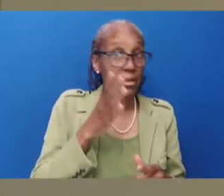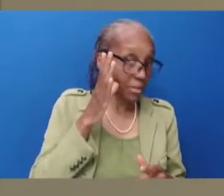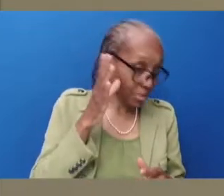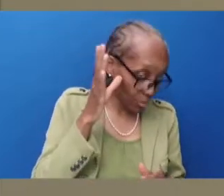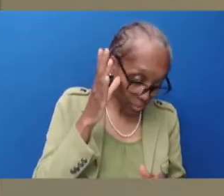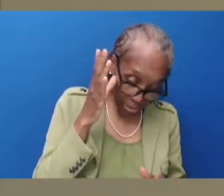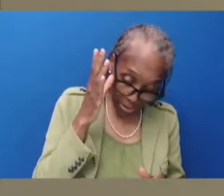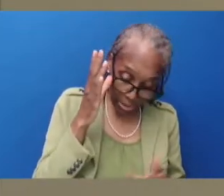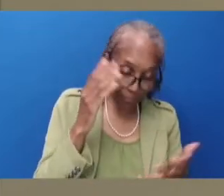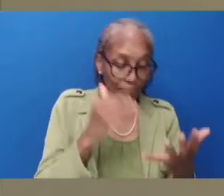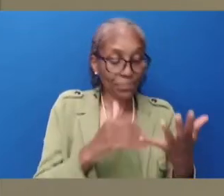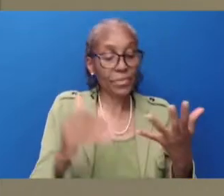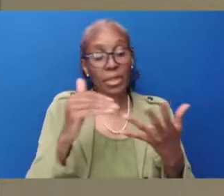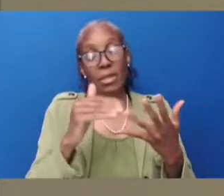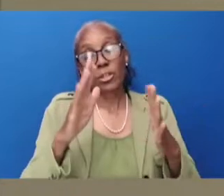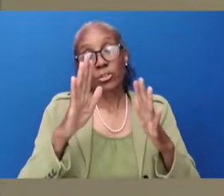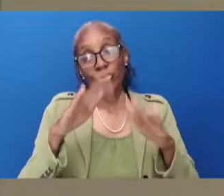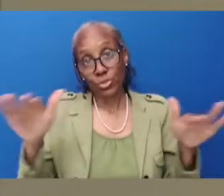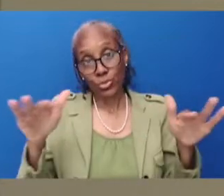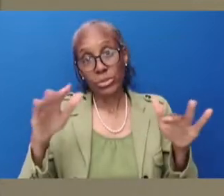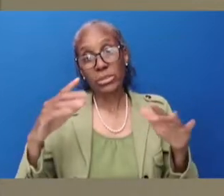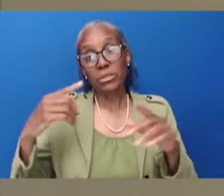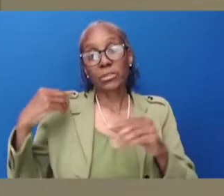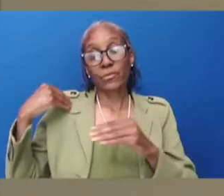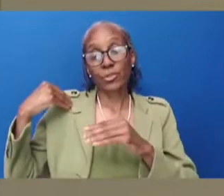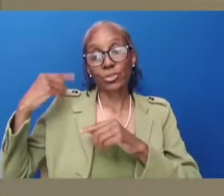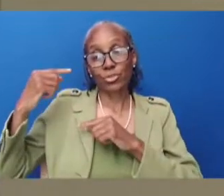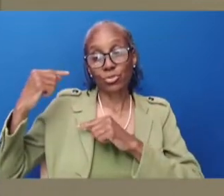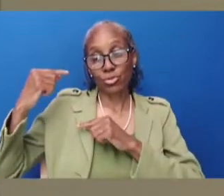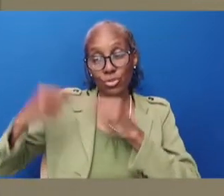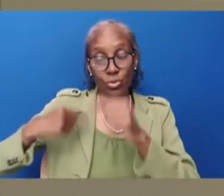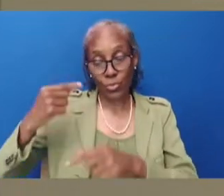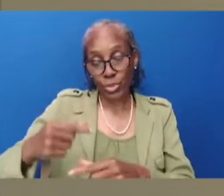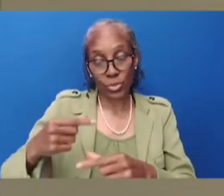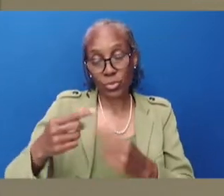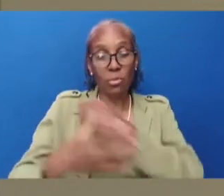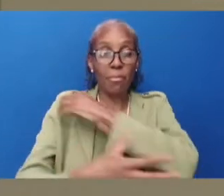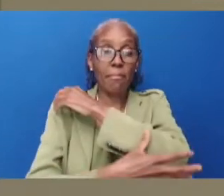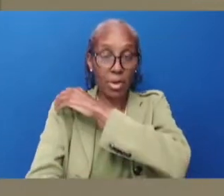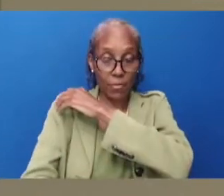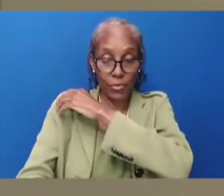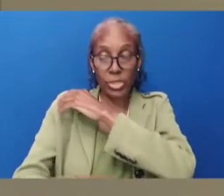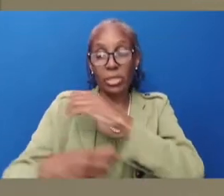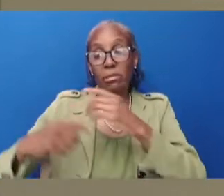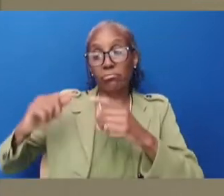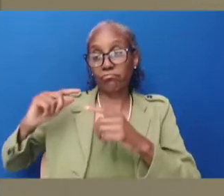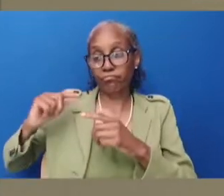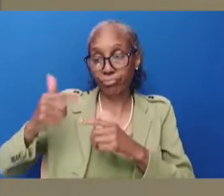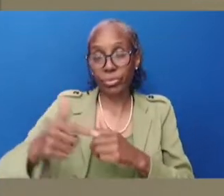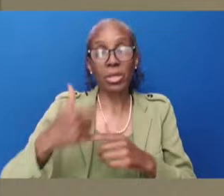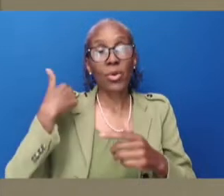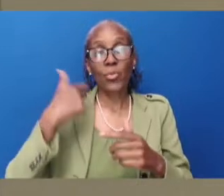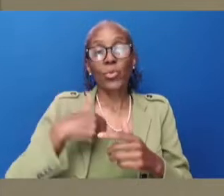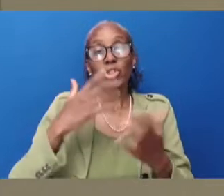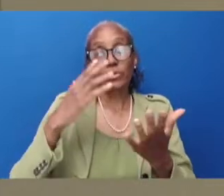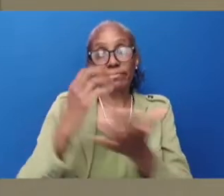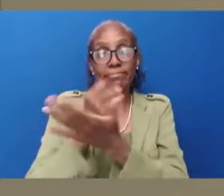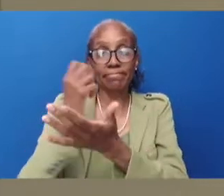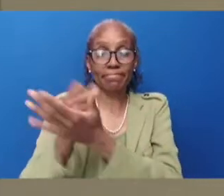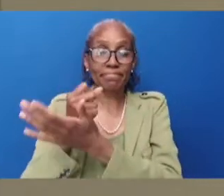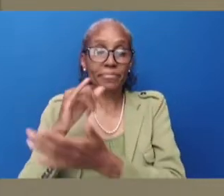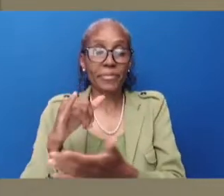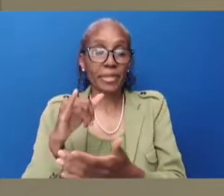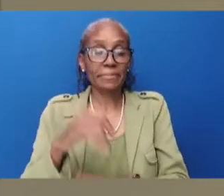GETS THAT, IF IT'S NOT THE